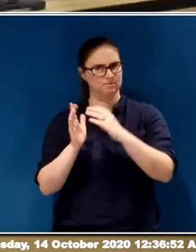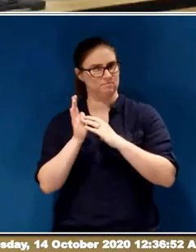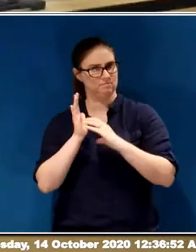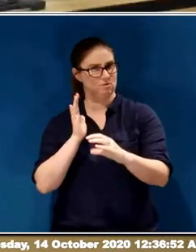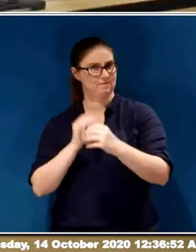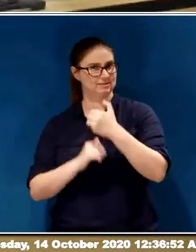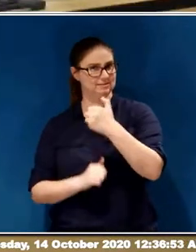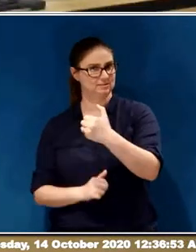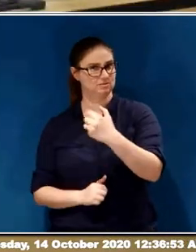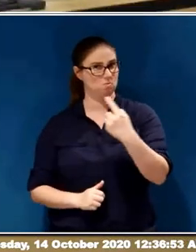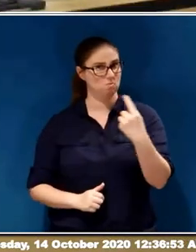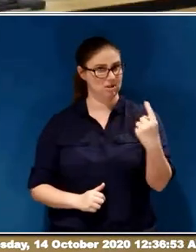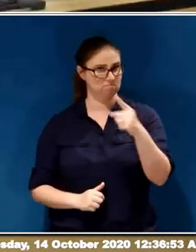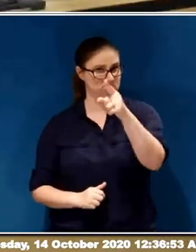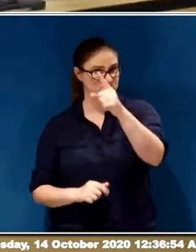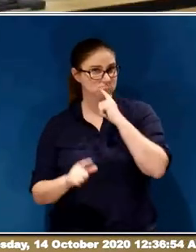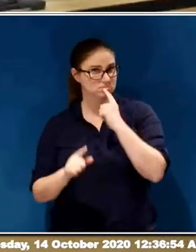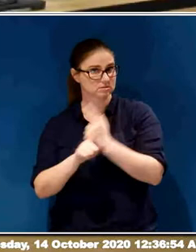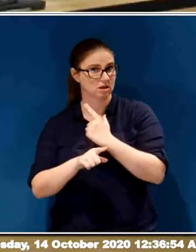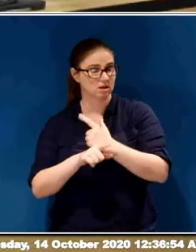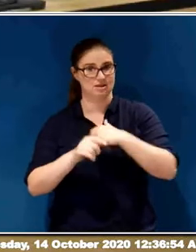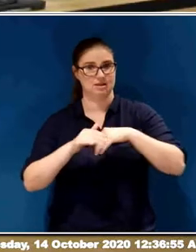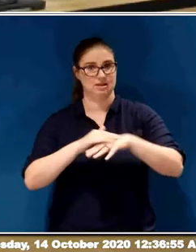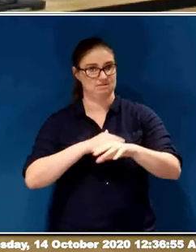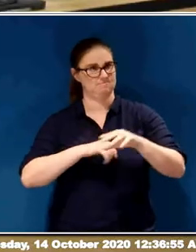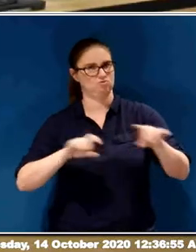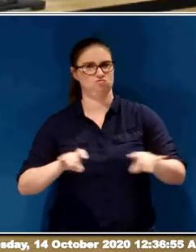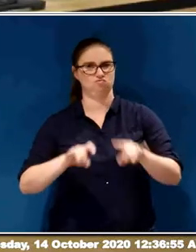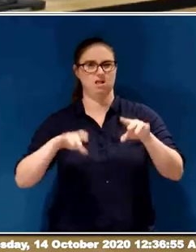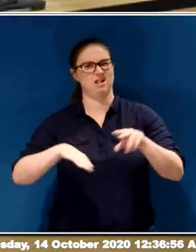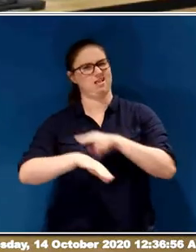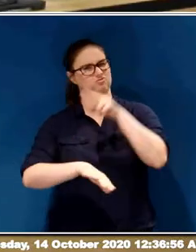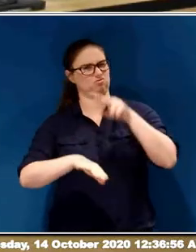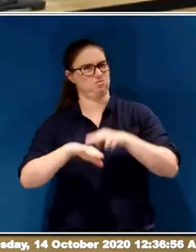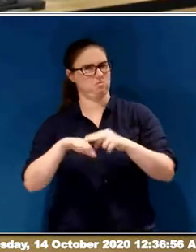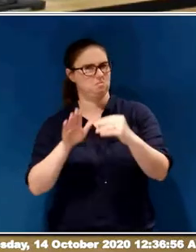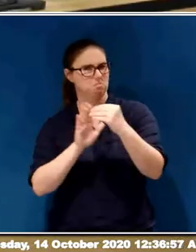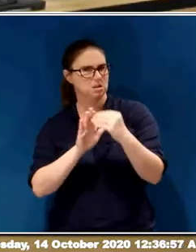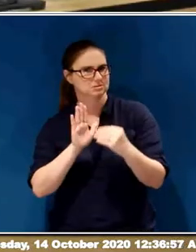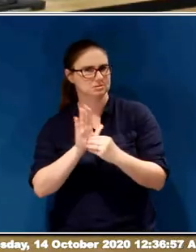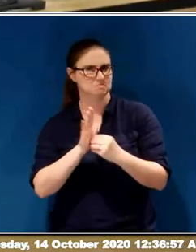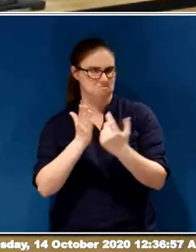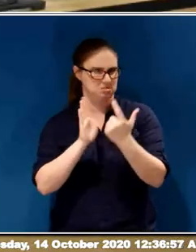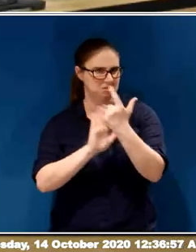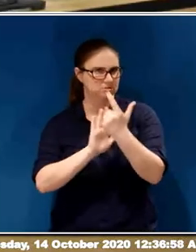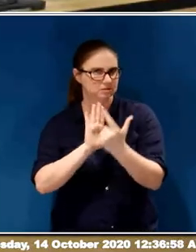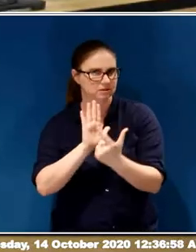legislation there's no distinction made between curricular modifications and